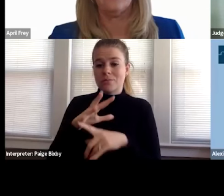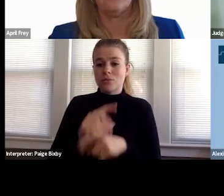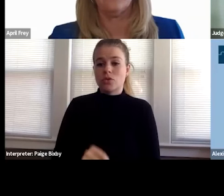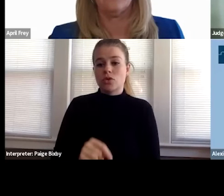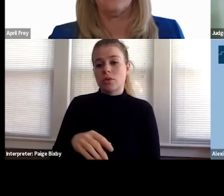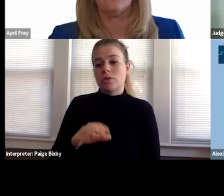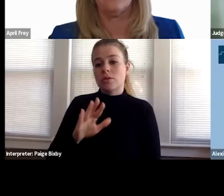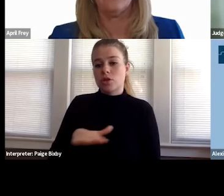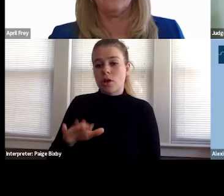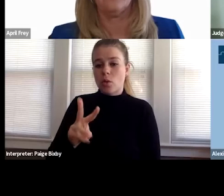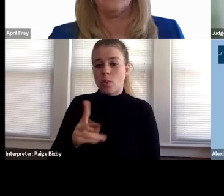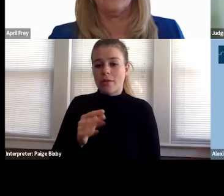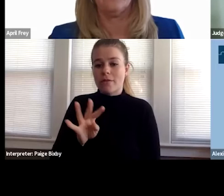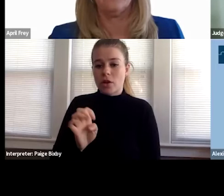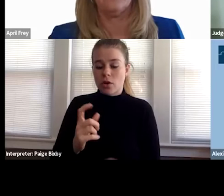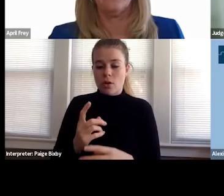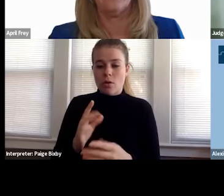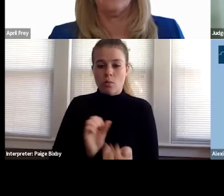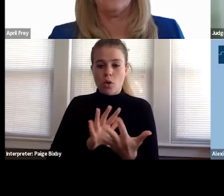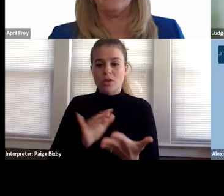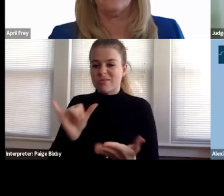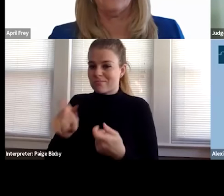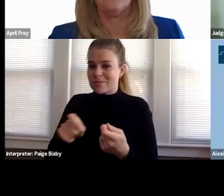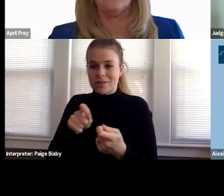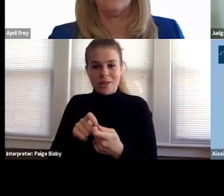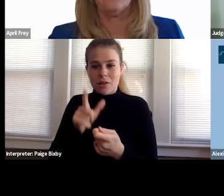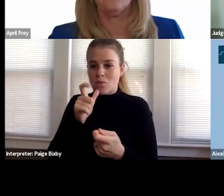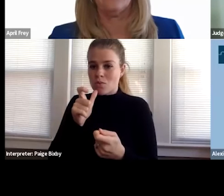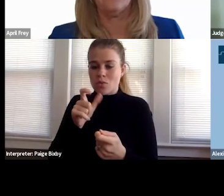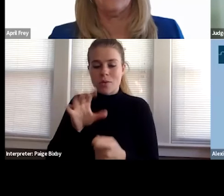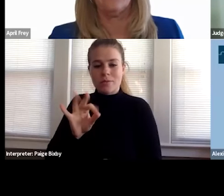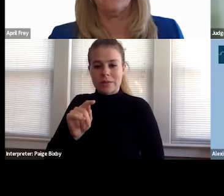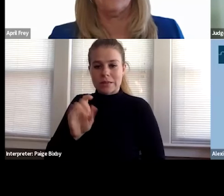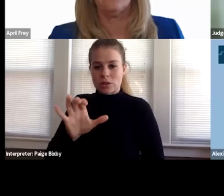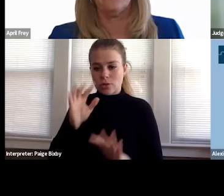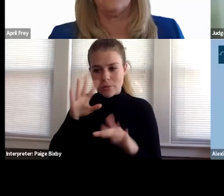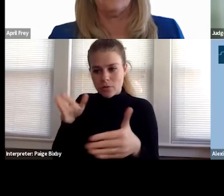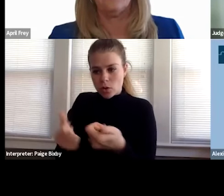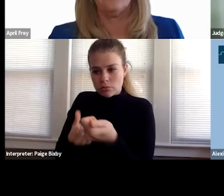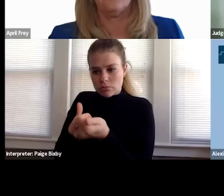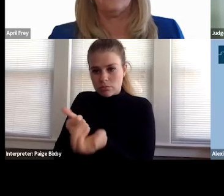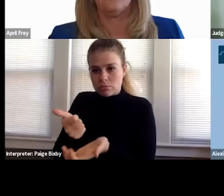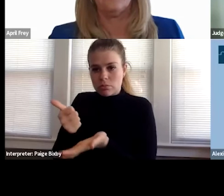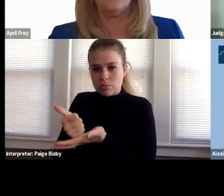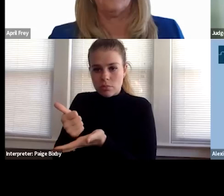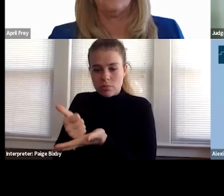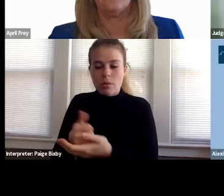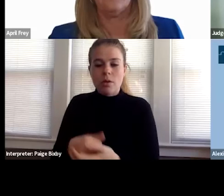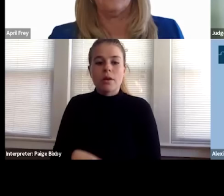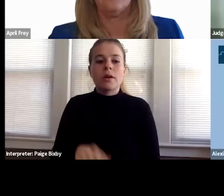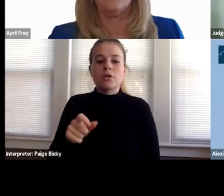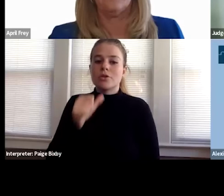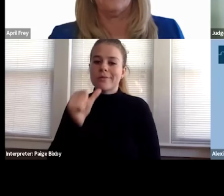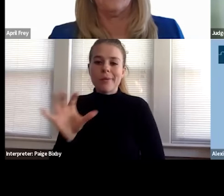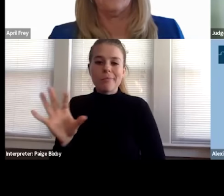And they're exactly the parents that a family treatment court should be focusing on serving. We should not be picking who we think will be successful.